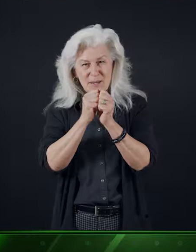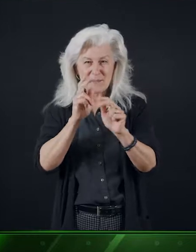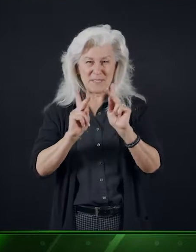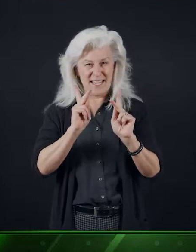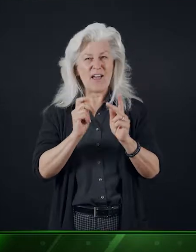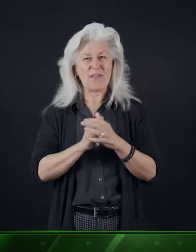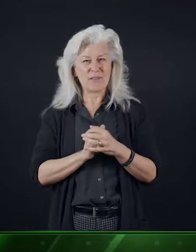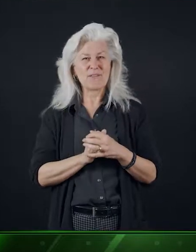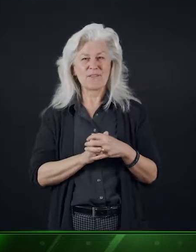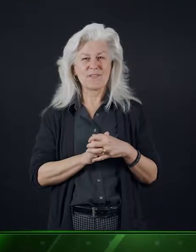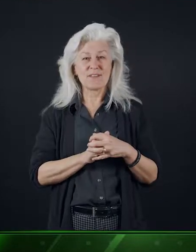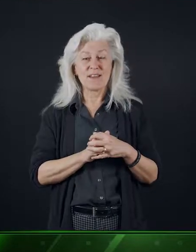I think everybody should be able to play.